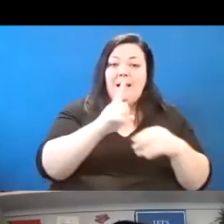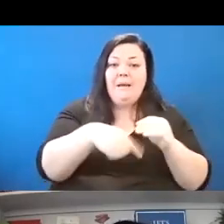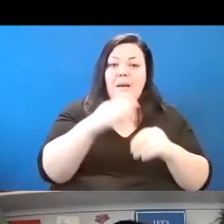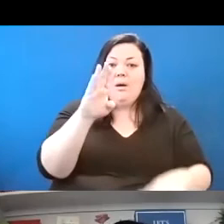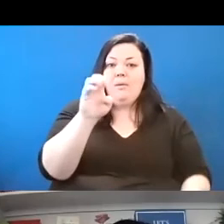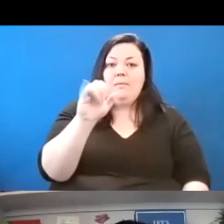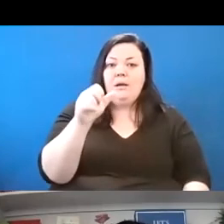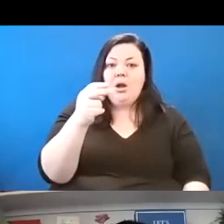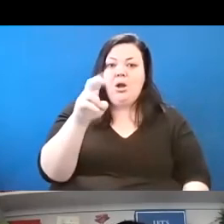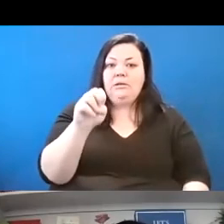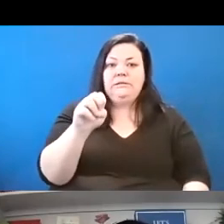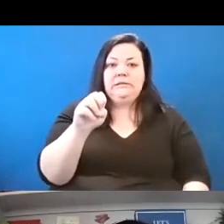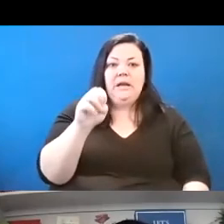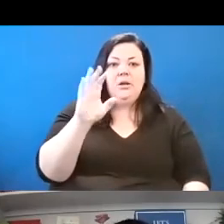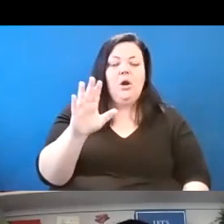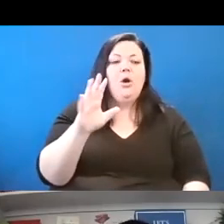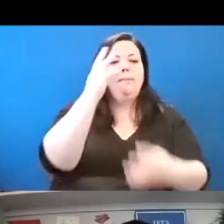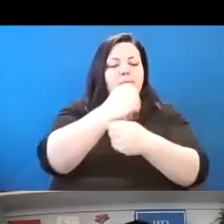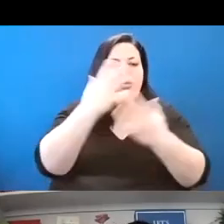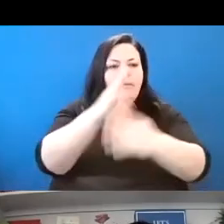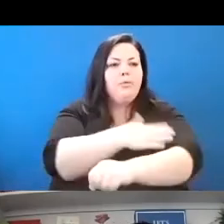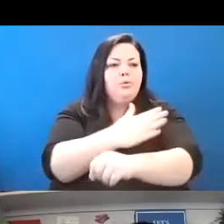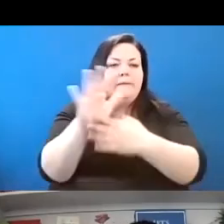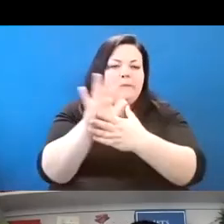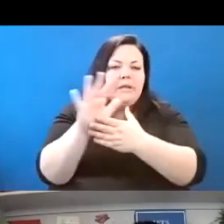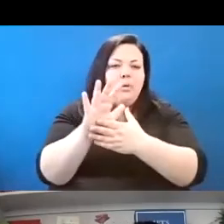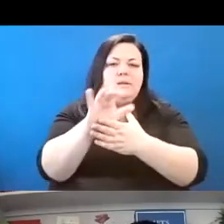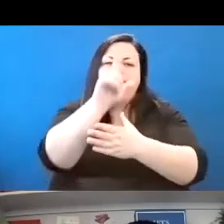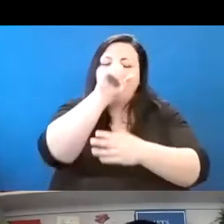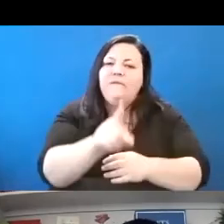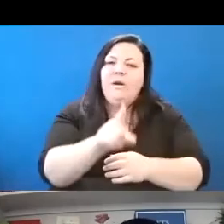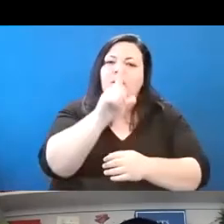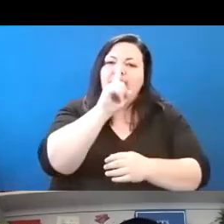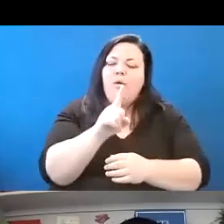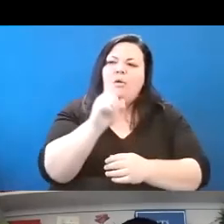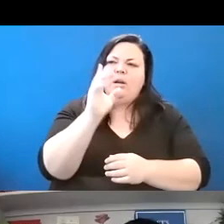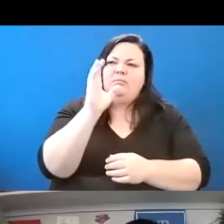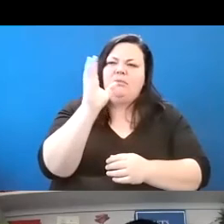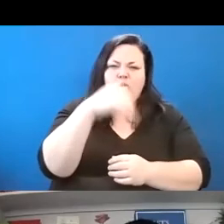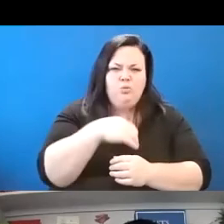beautiful music videos is that they are very very unusual they're very surrealistic